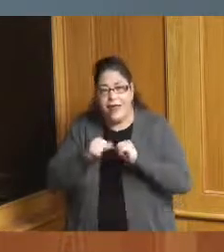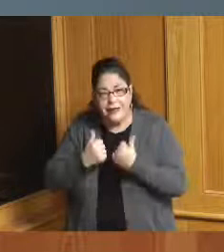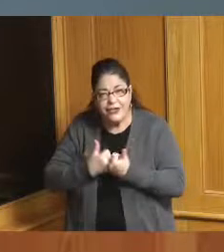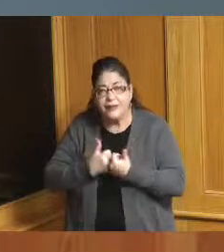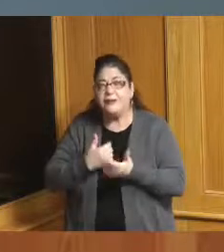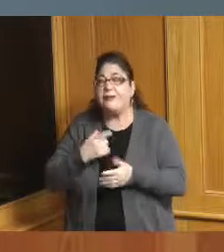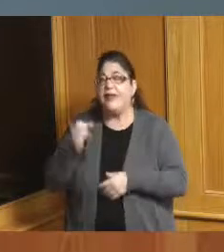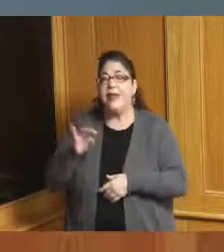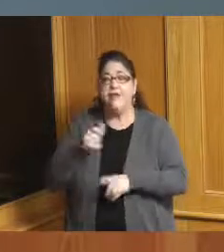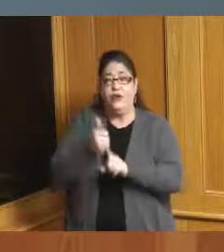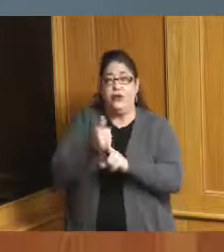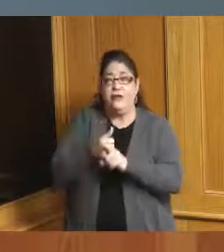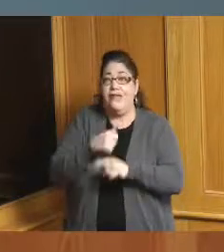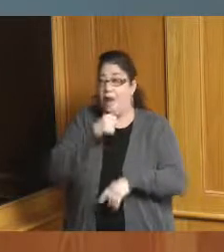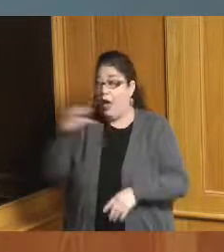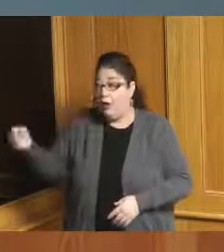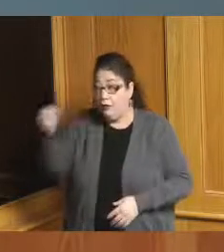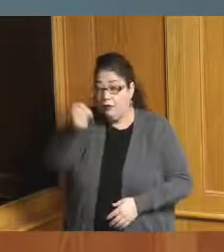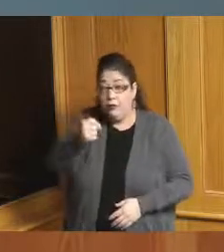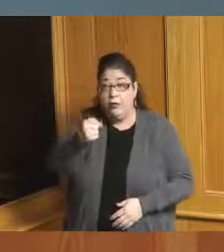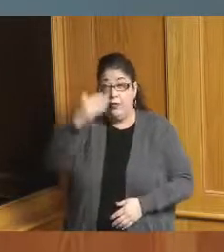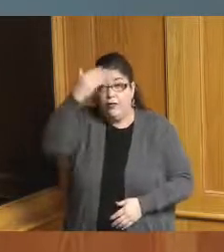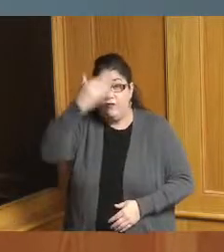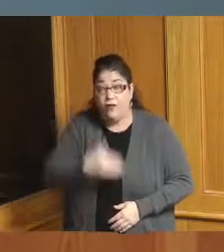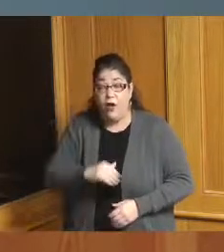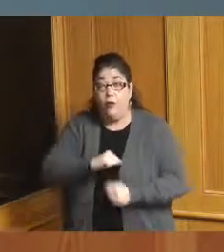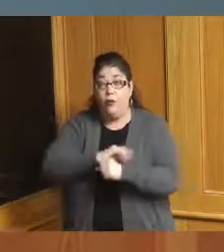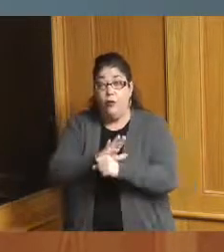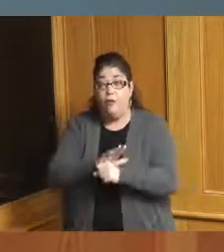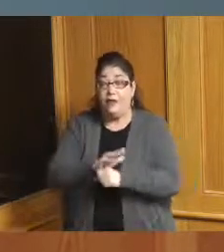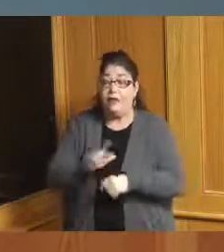if you're not in the forefront as it relates to this cover 19 then we need to